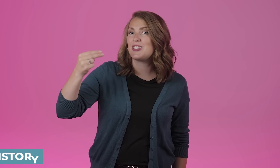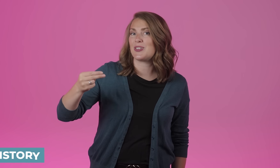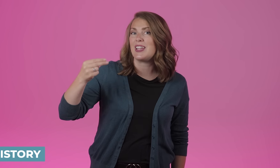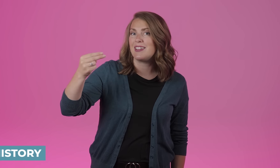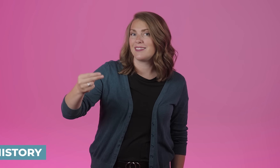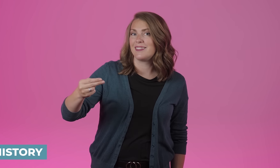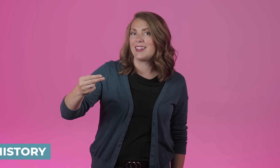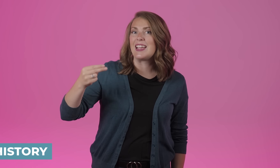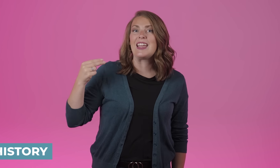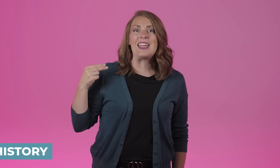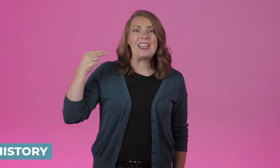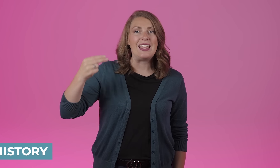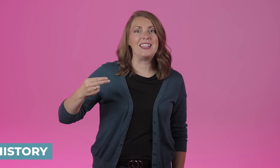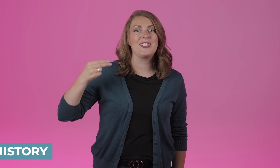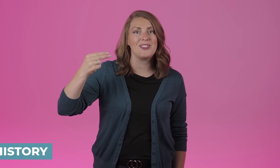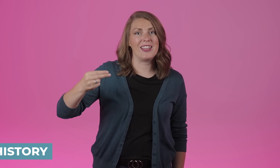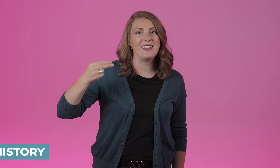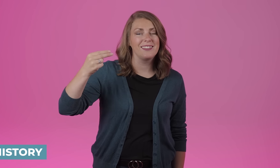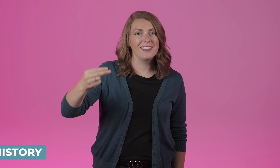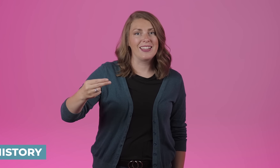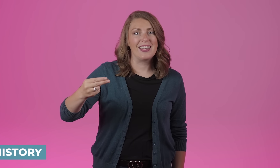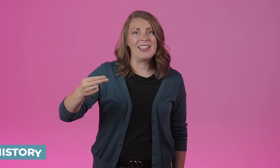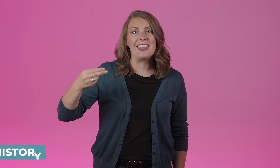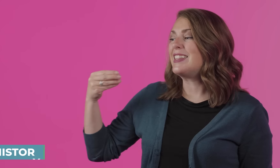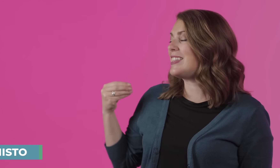History.